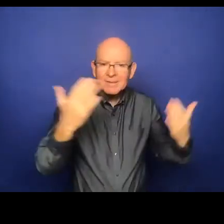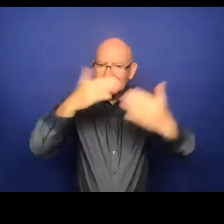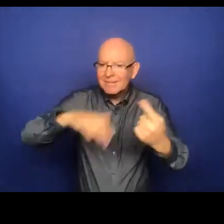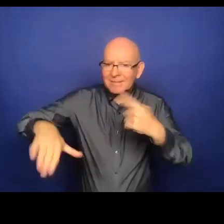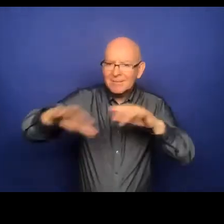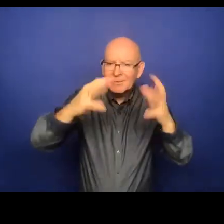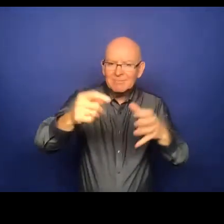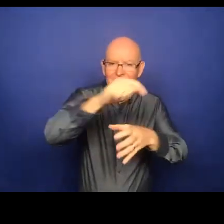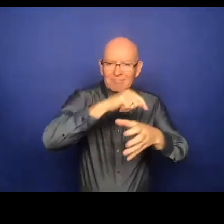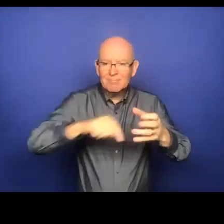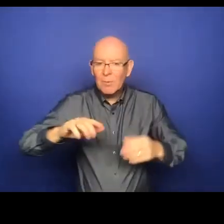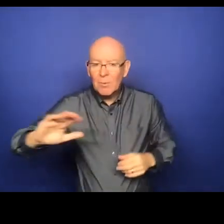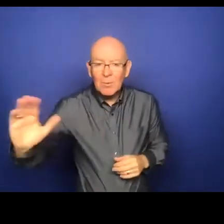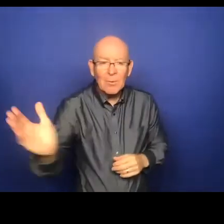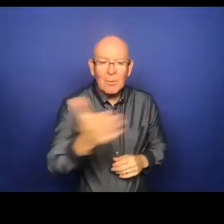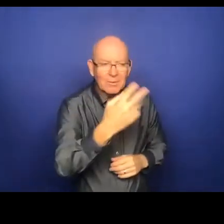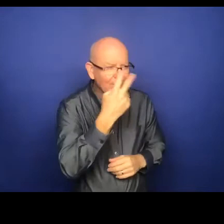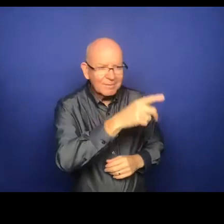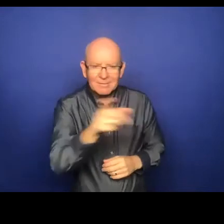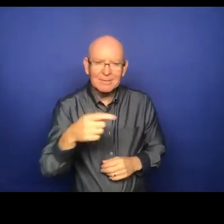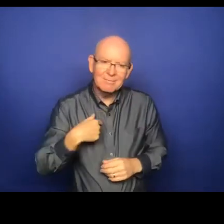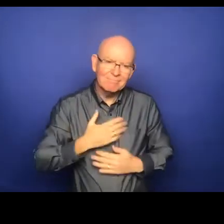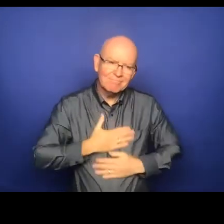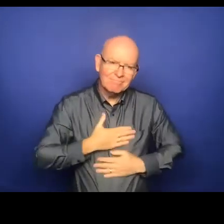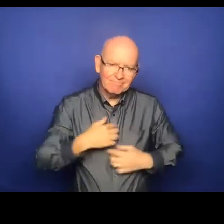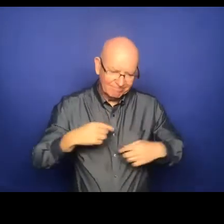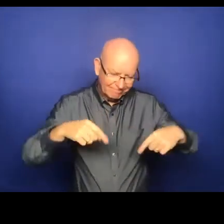to officially launch the